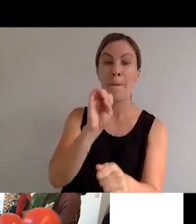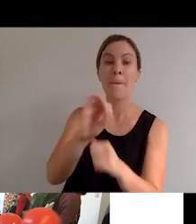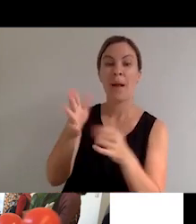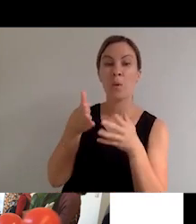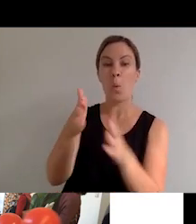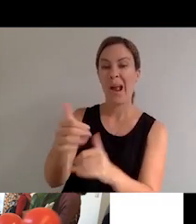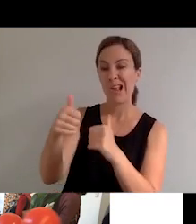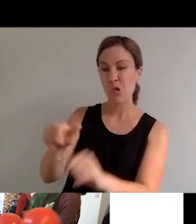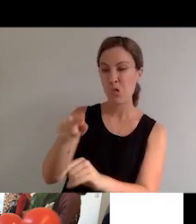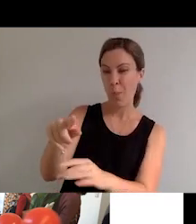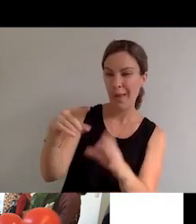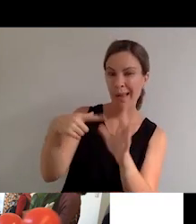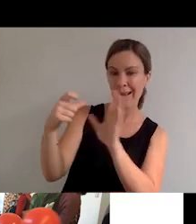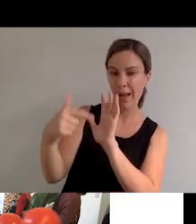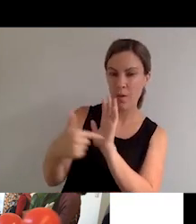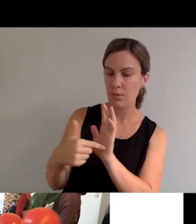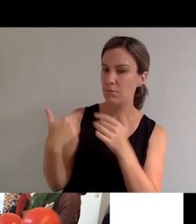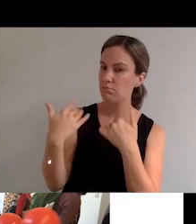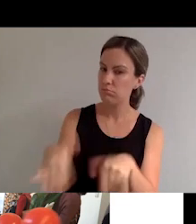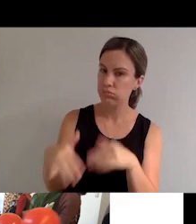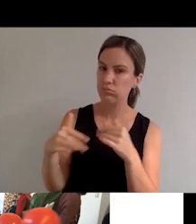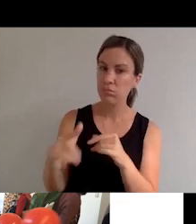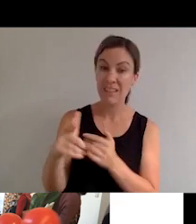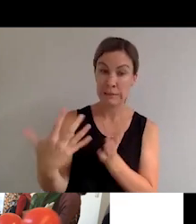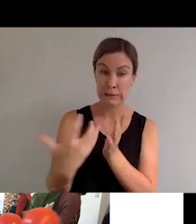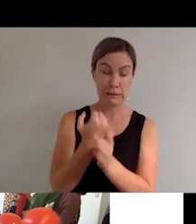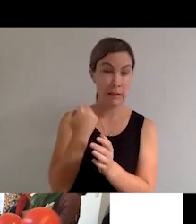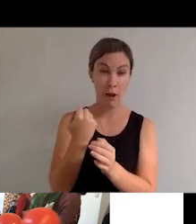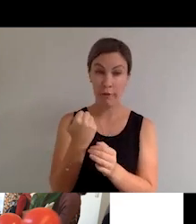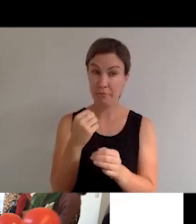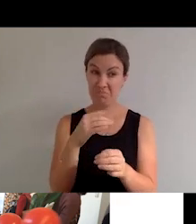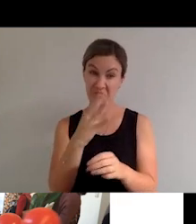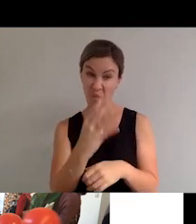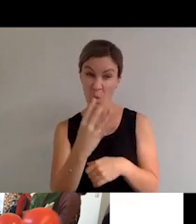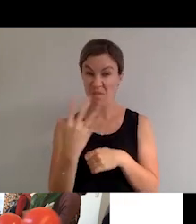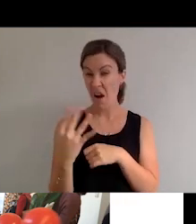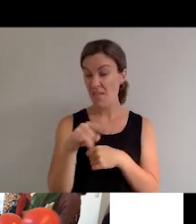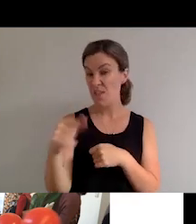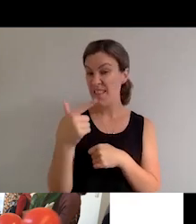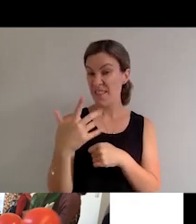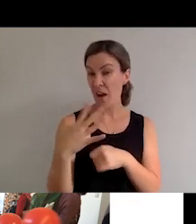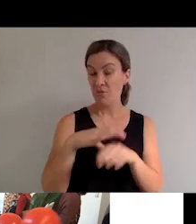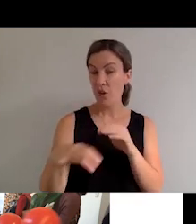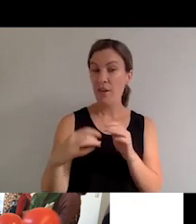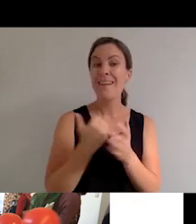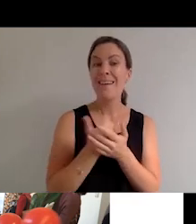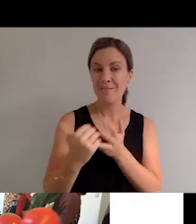saving me about $45-75 a month, just from renegotiating my bank accounts.